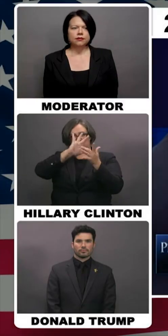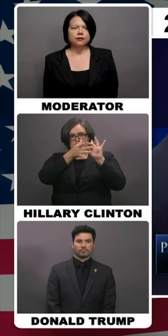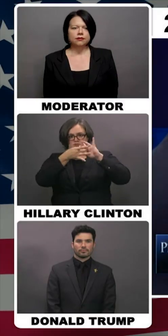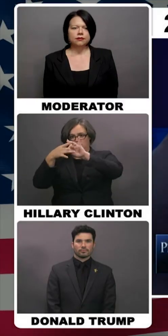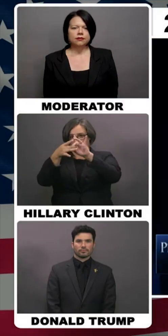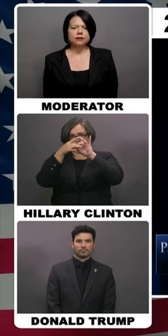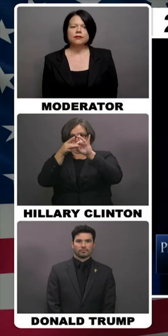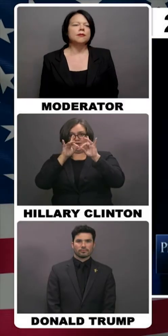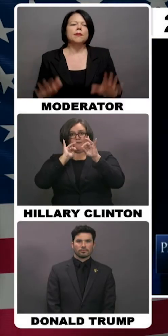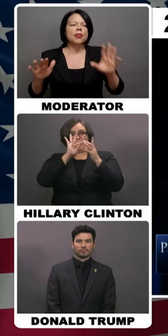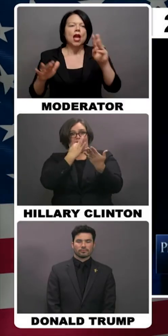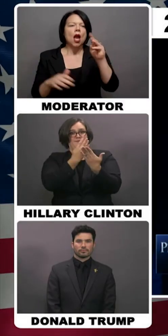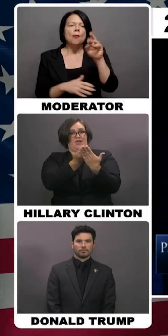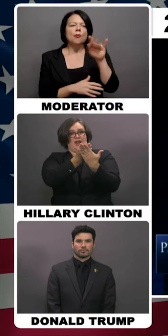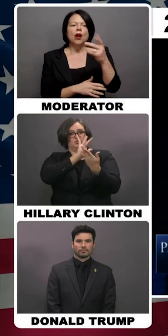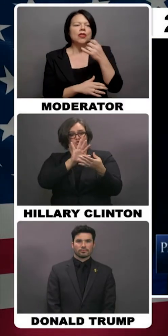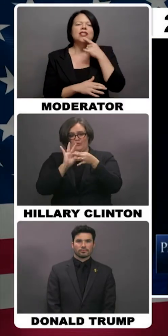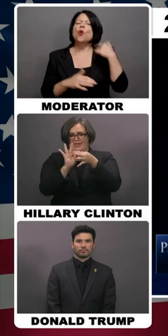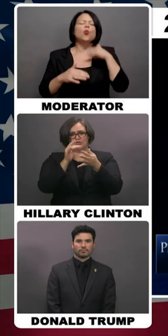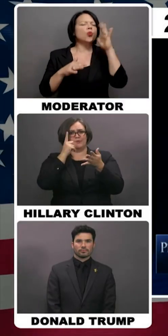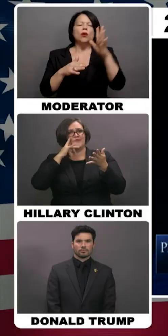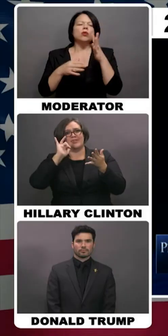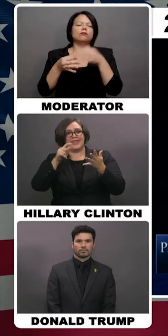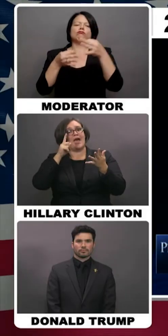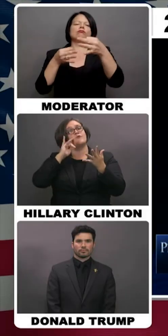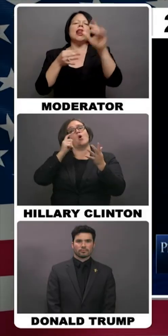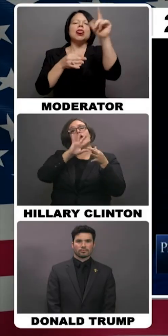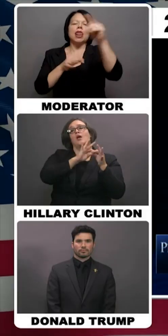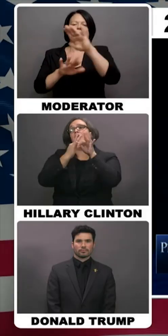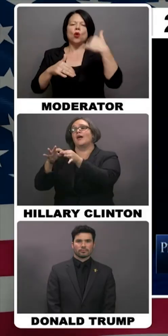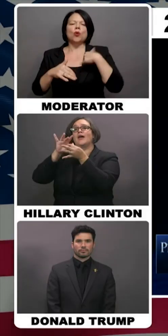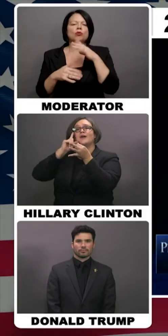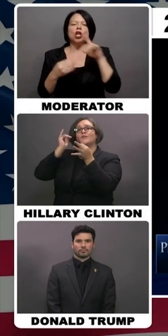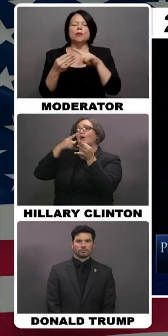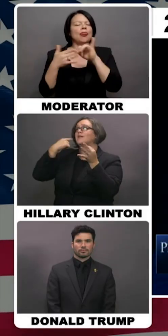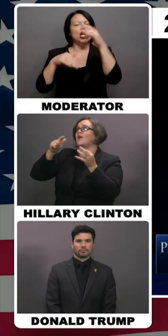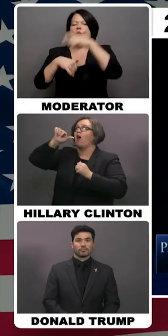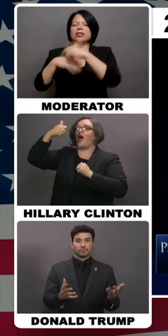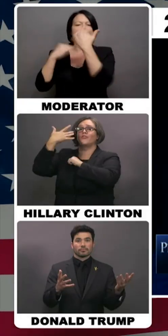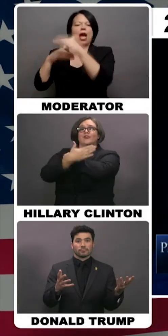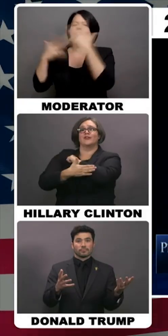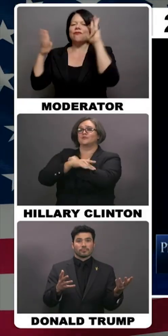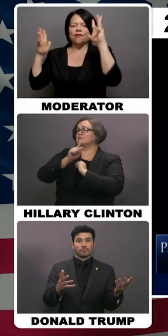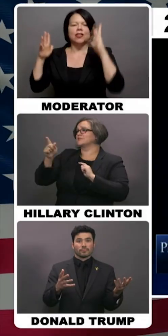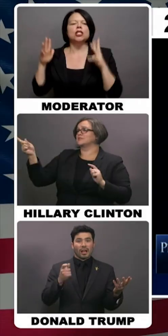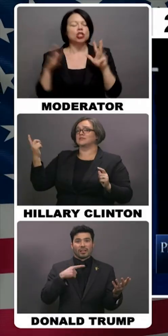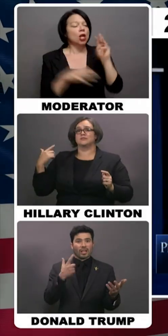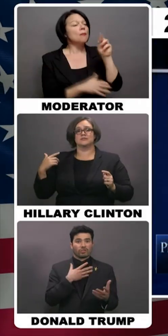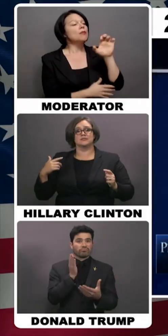Going to get to that later. It has Russian Secretary, Clinton, Russian, you're outta time. Foreign powers. I Think I should Mr. Trump because so ridiculous.